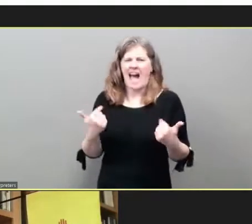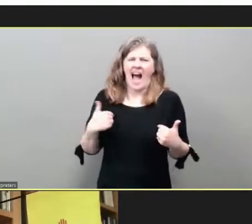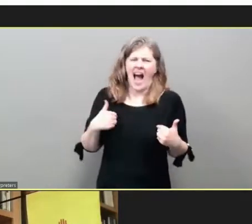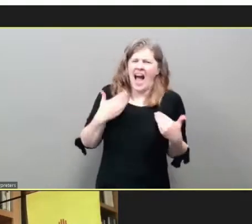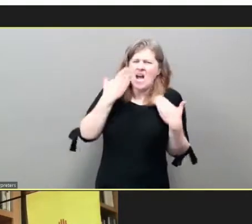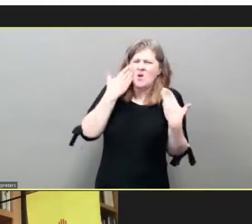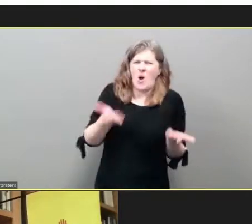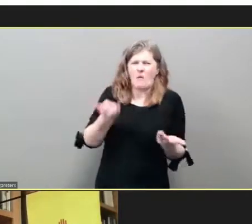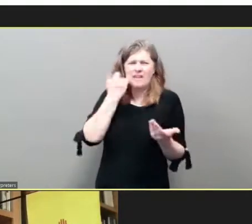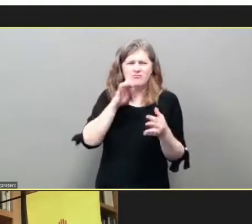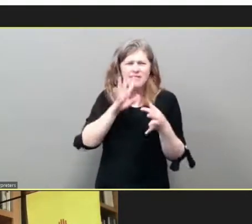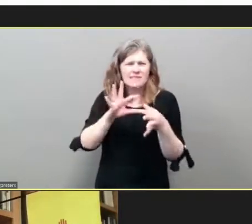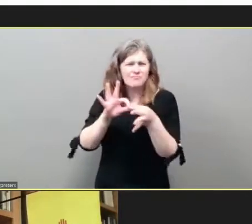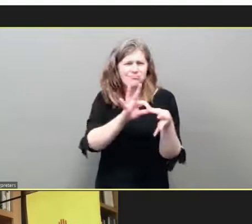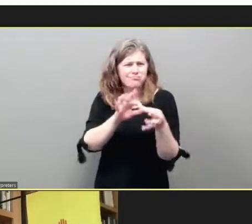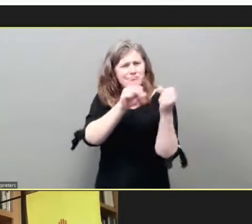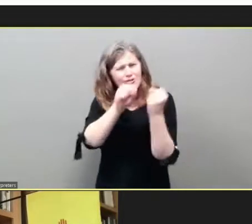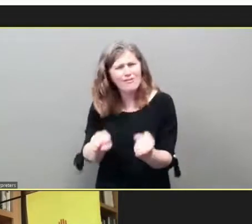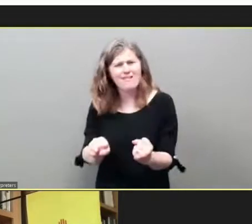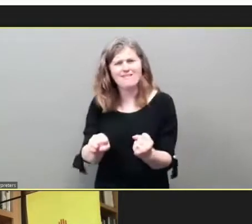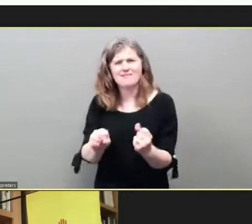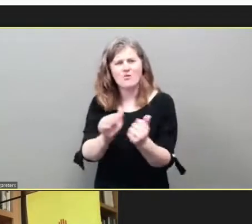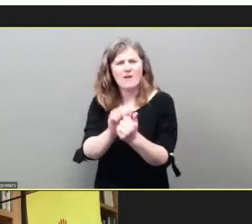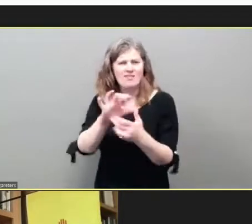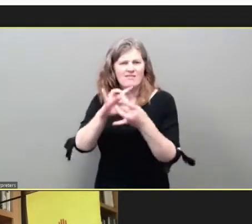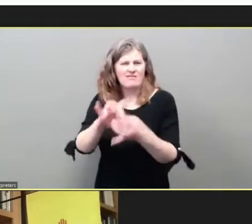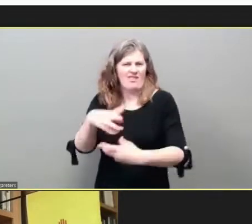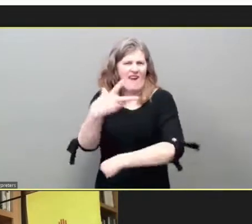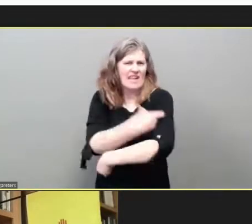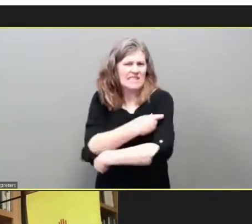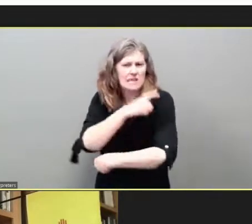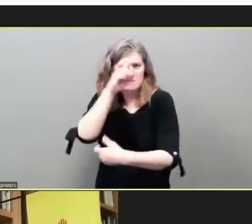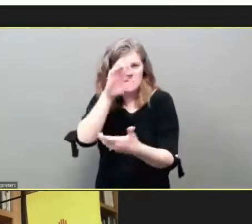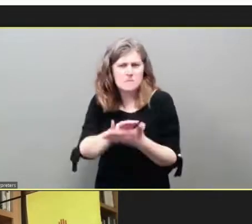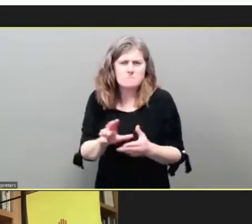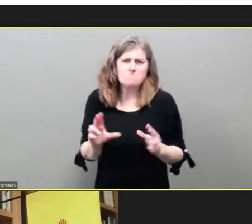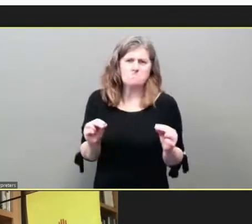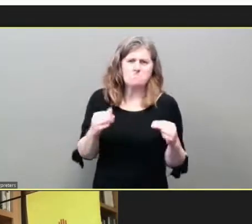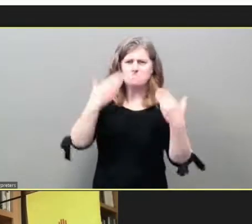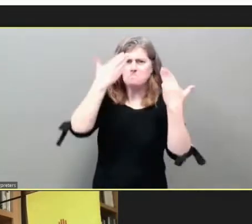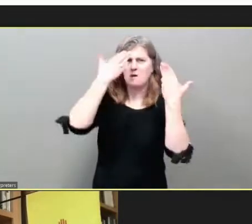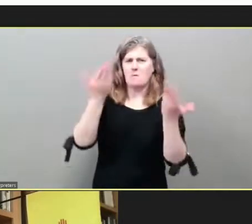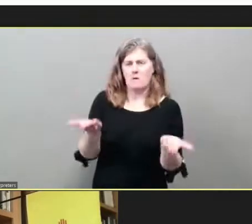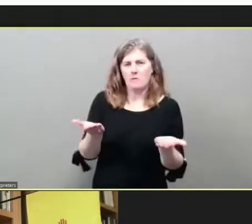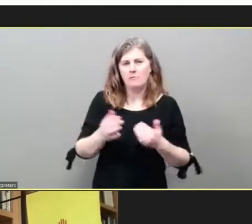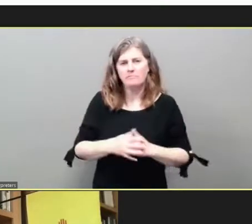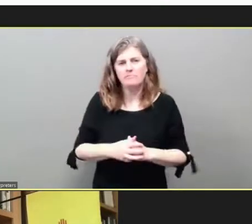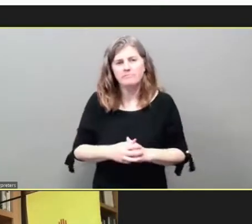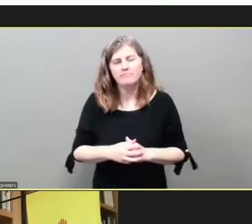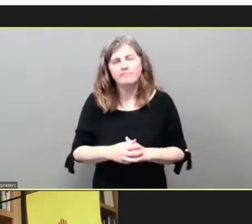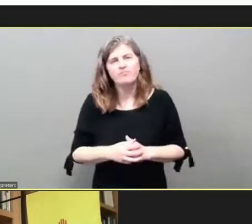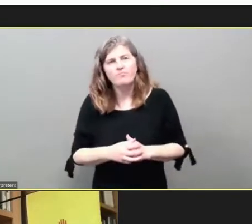there's a political component to the vaccination deeds. I mean, we had a